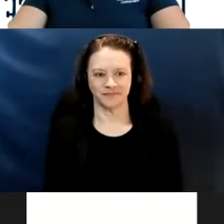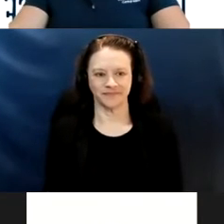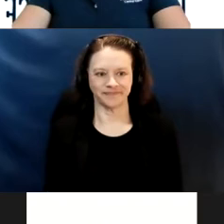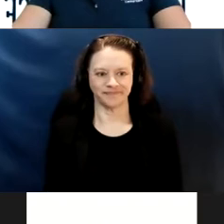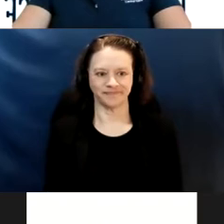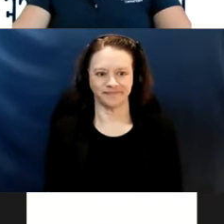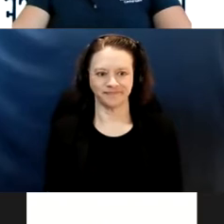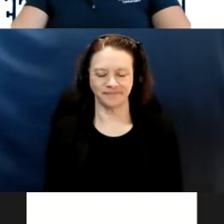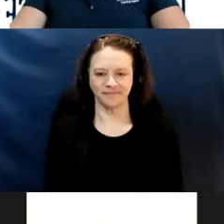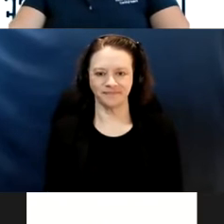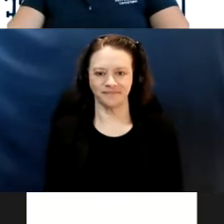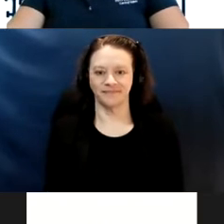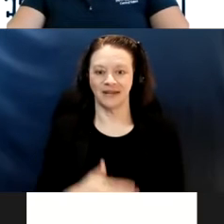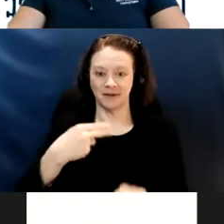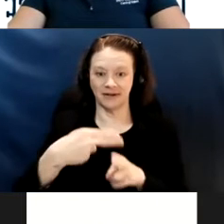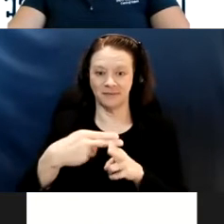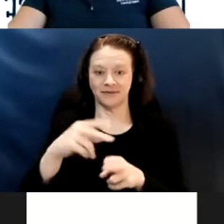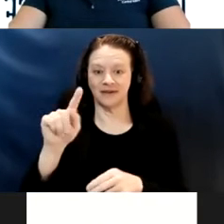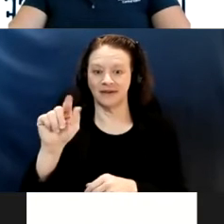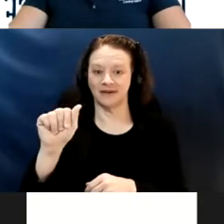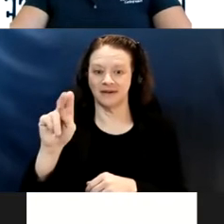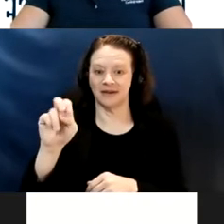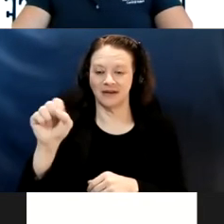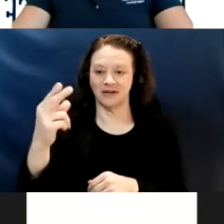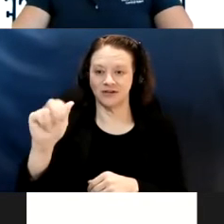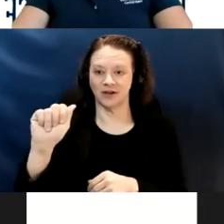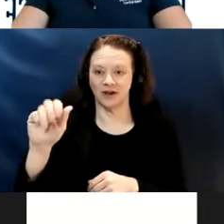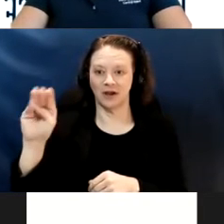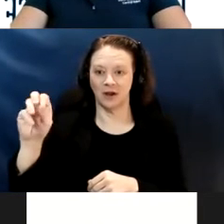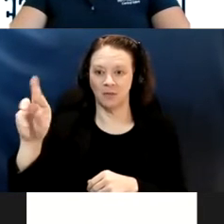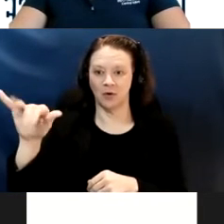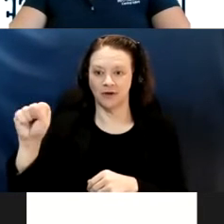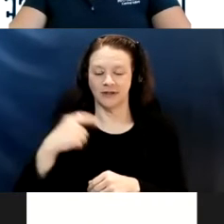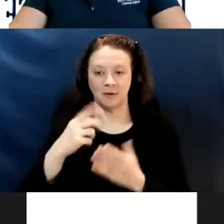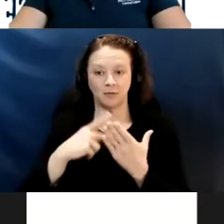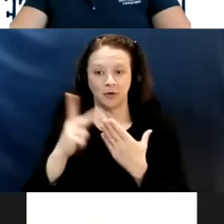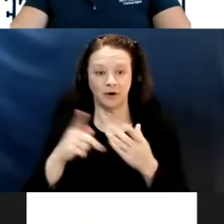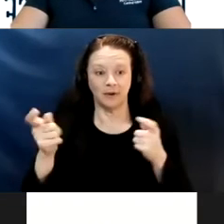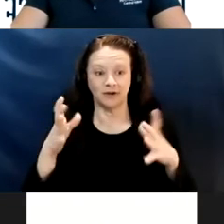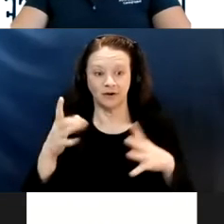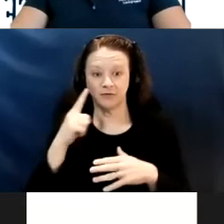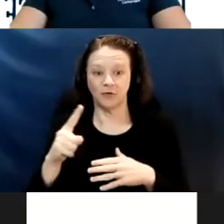So my name is Tanesha Morris and I'm a Program Manager with Resources for Independence Central Valley.